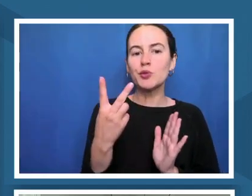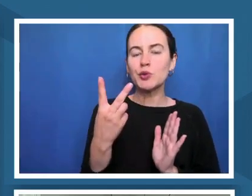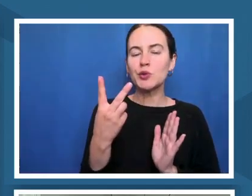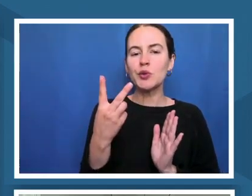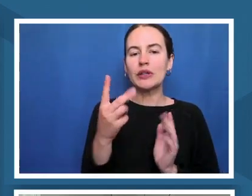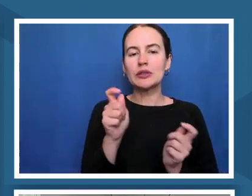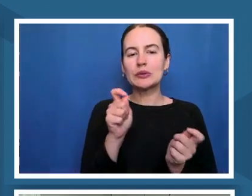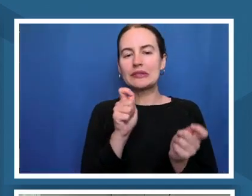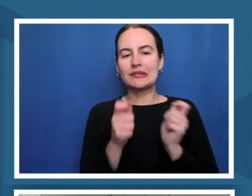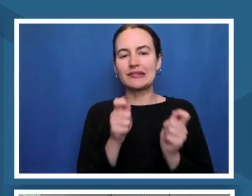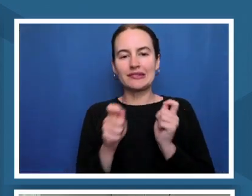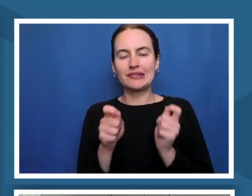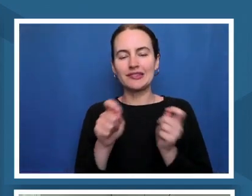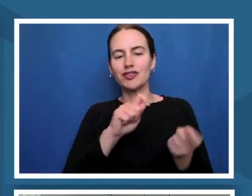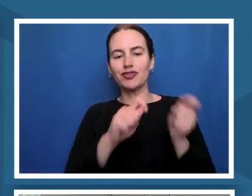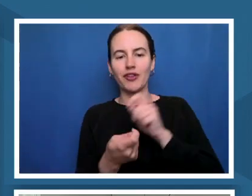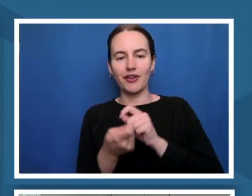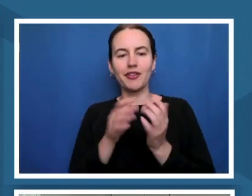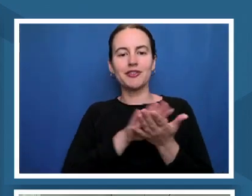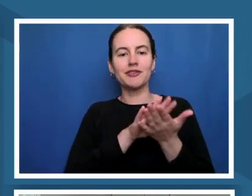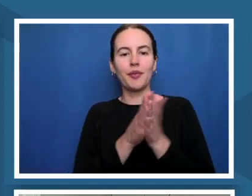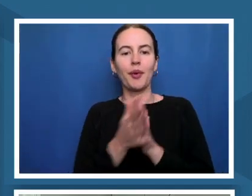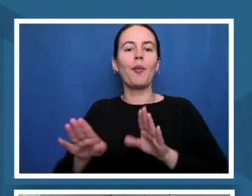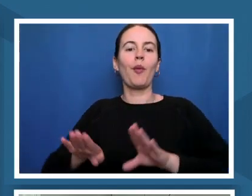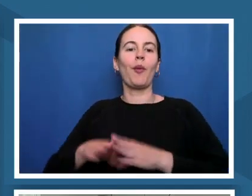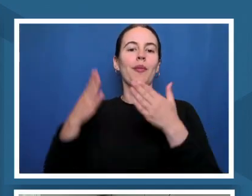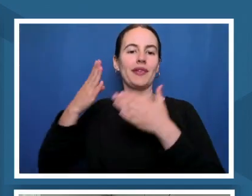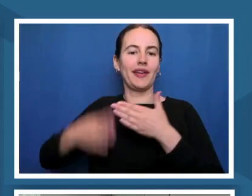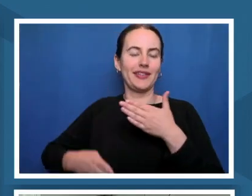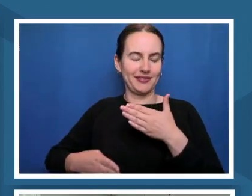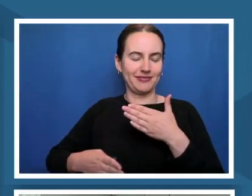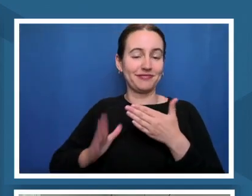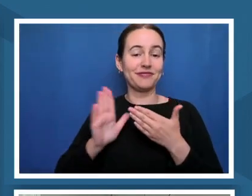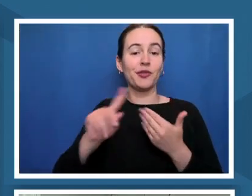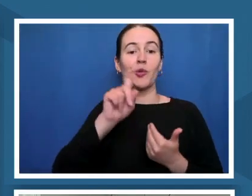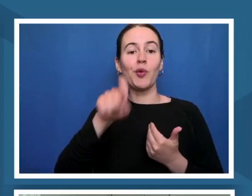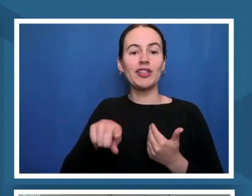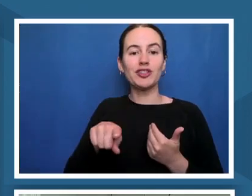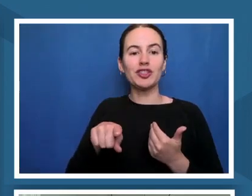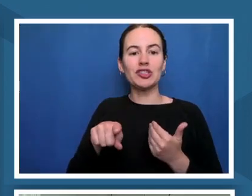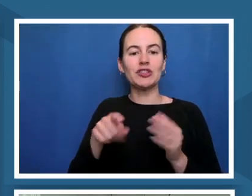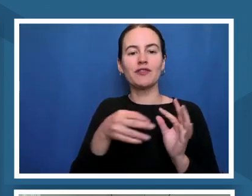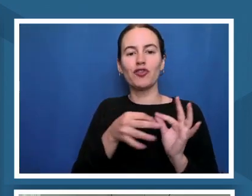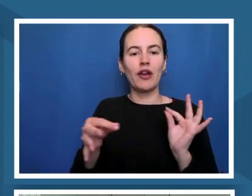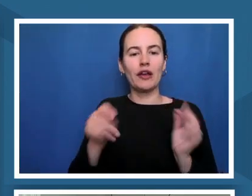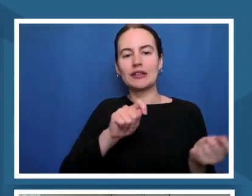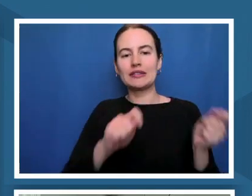practice rephrasing your questions